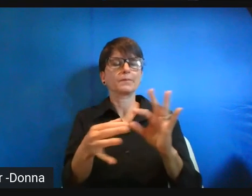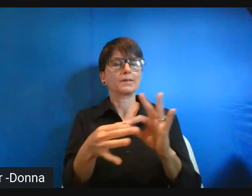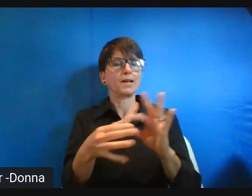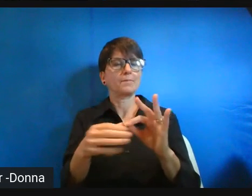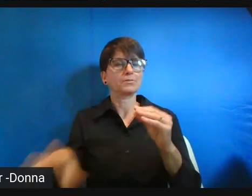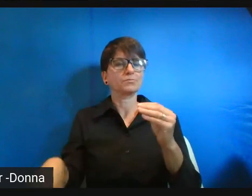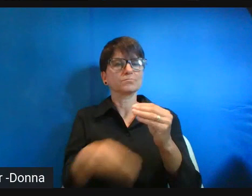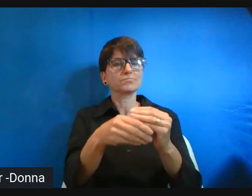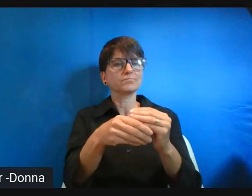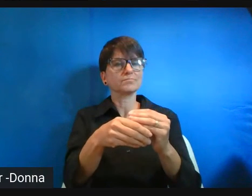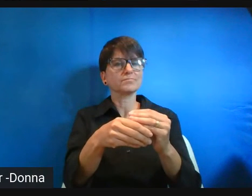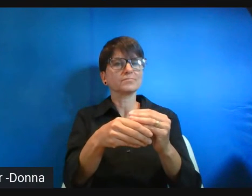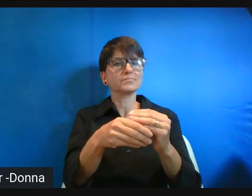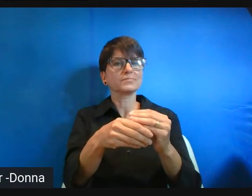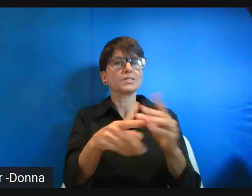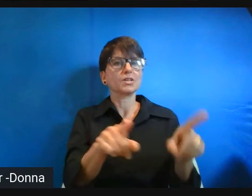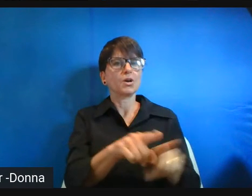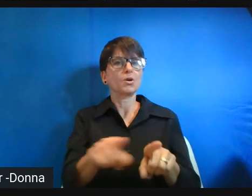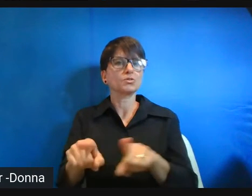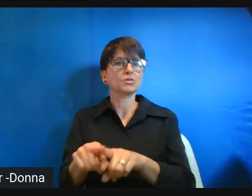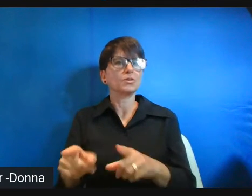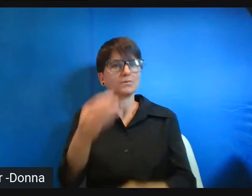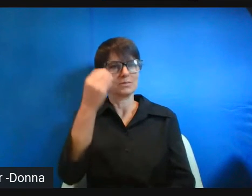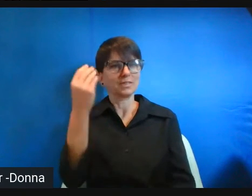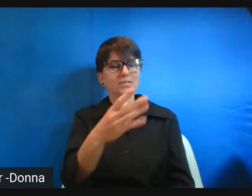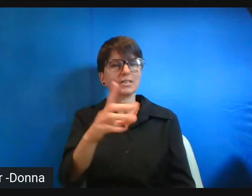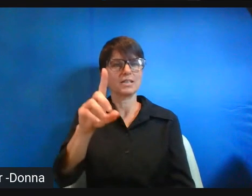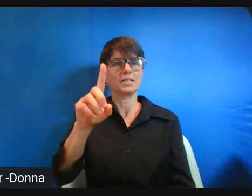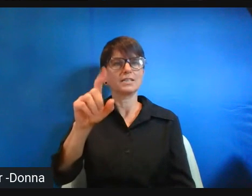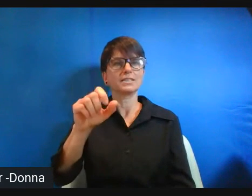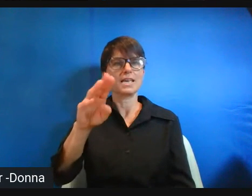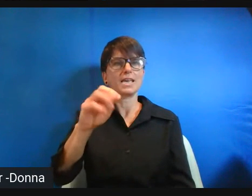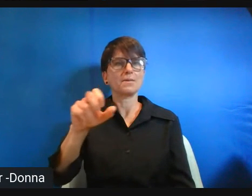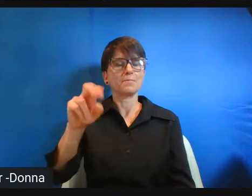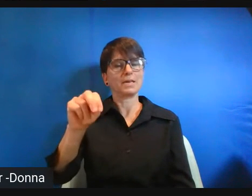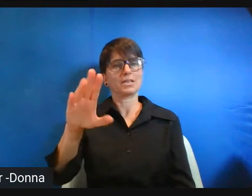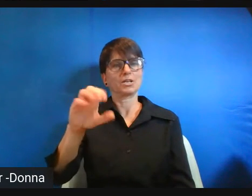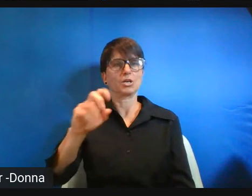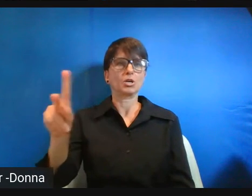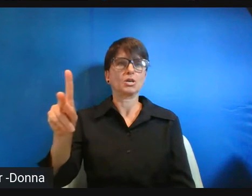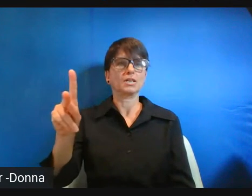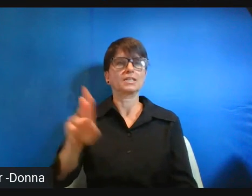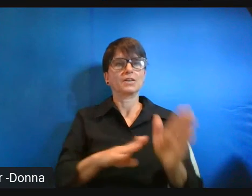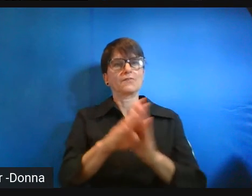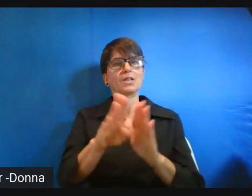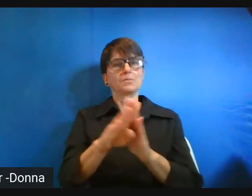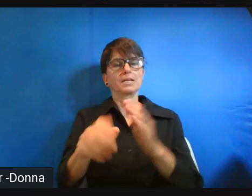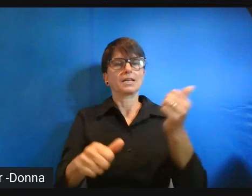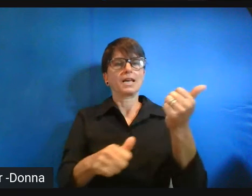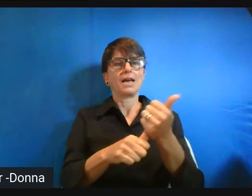Just to reintroduce, this is Damon Cook, developer advocate from WP Engine.